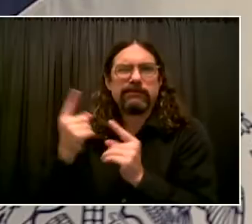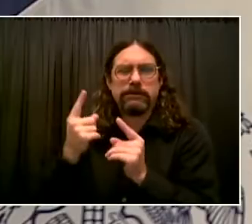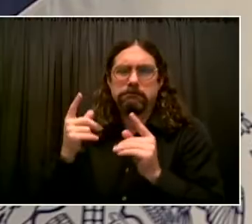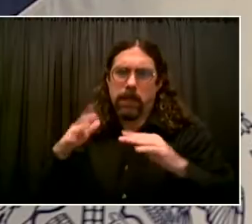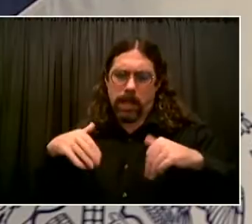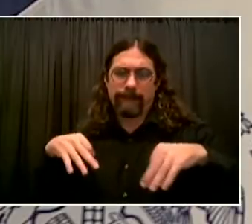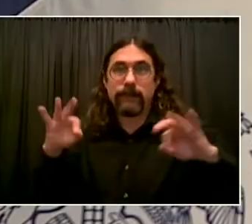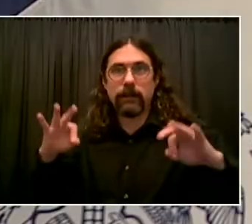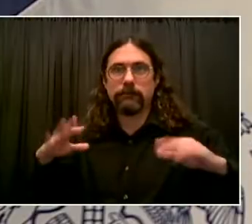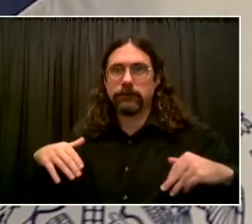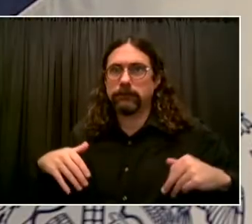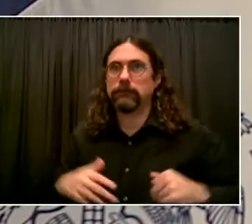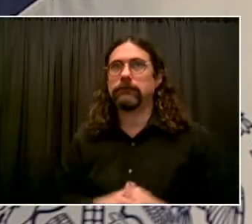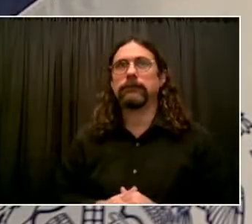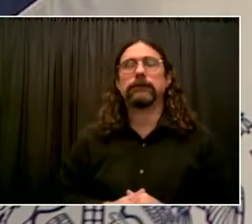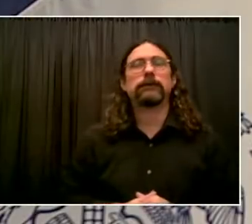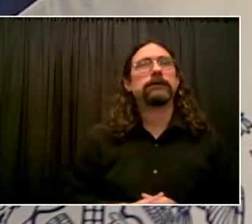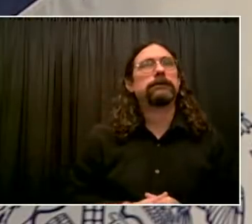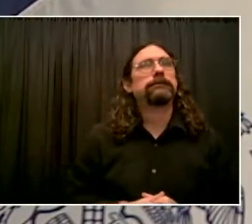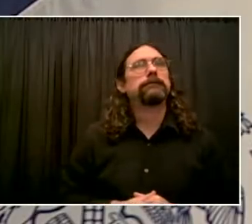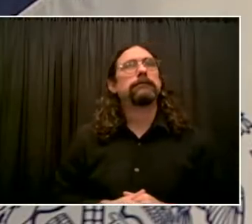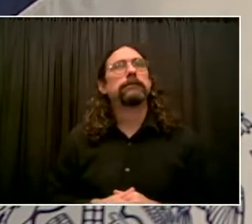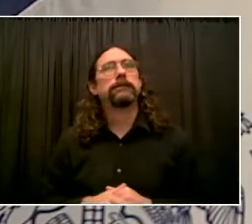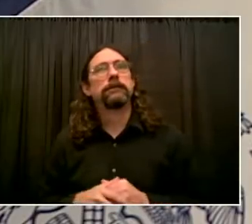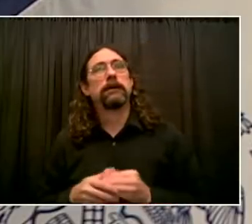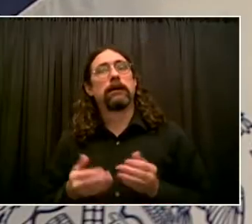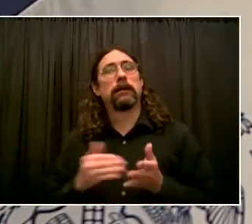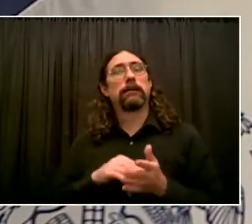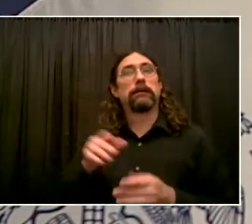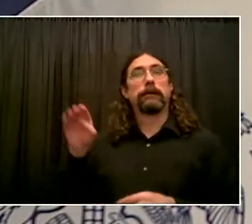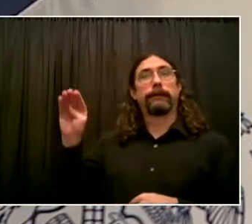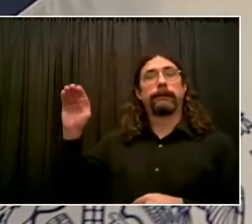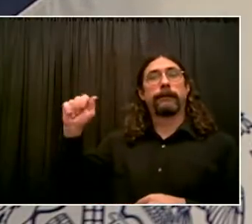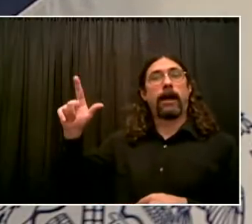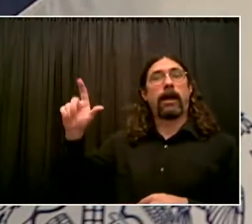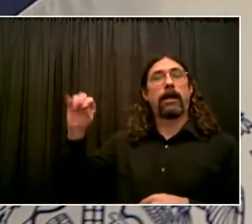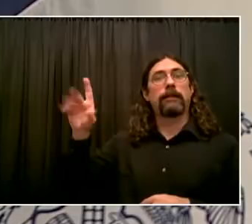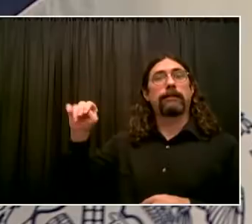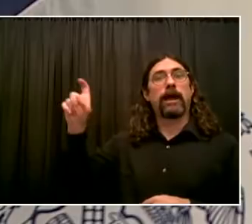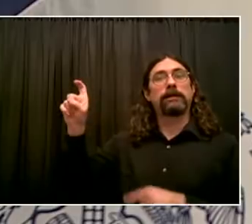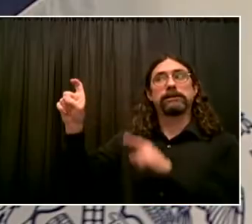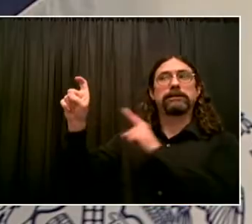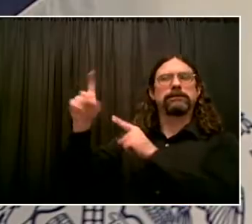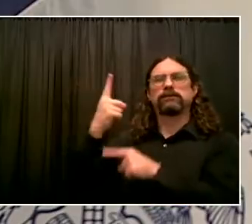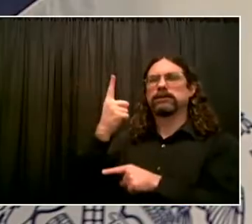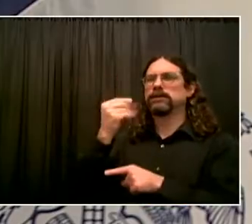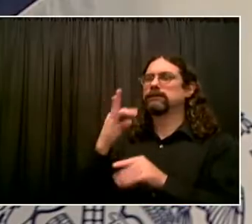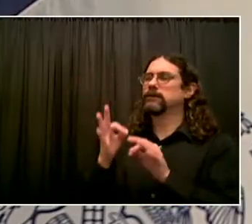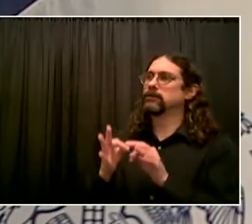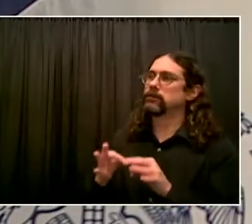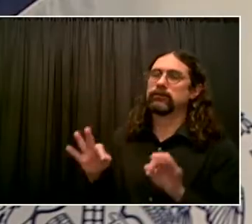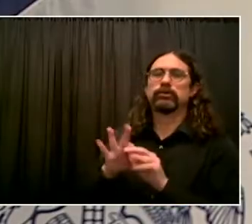HISTORY IS SHOWING, IS MALCOM P